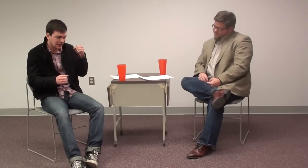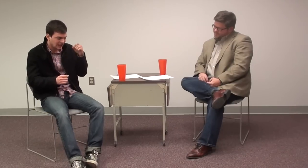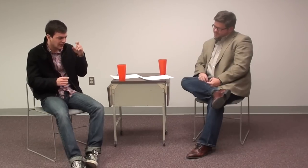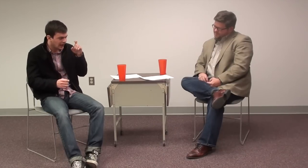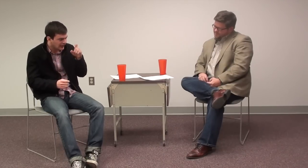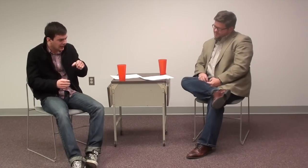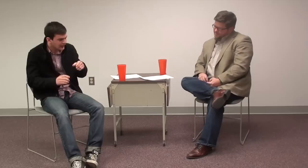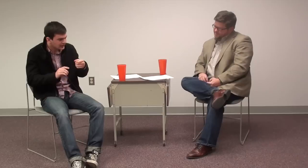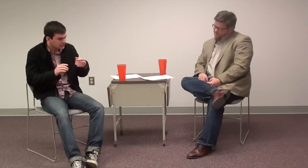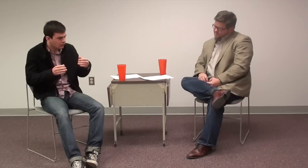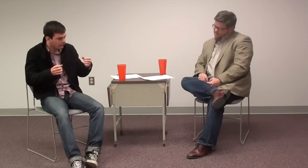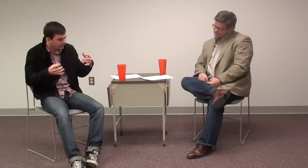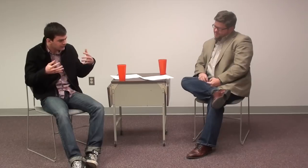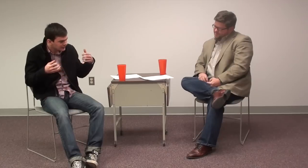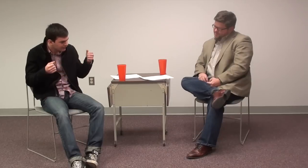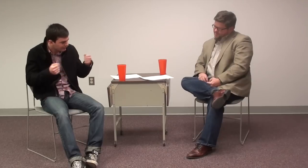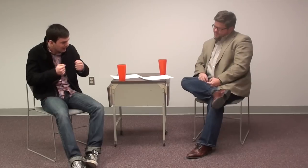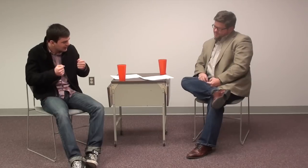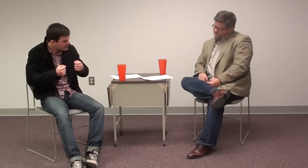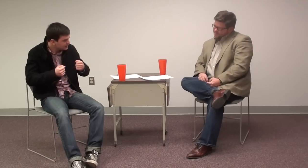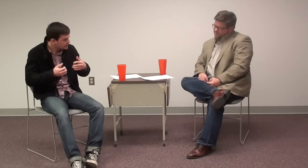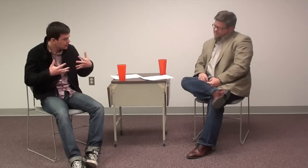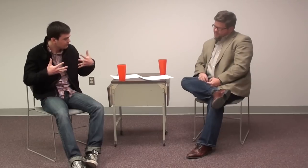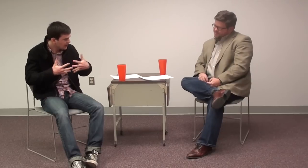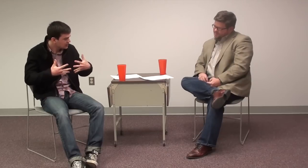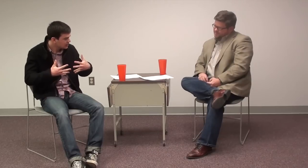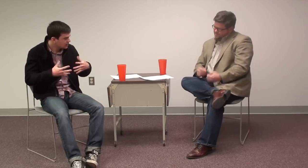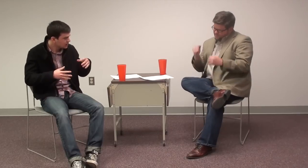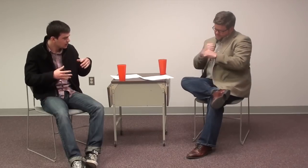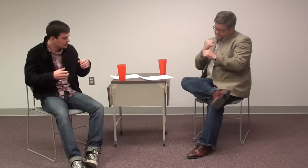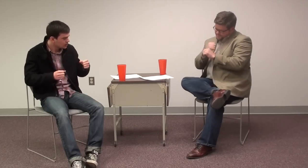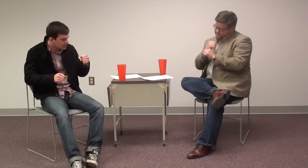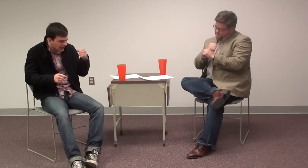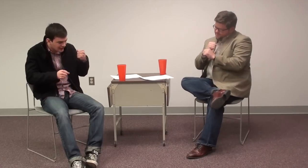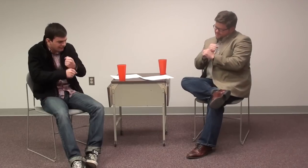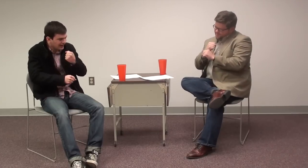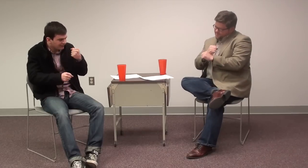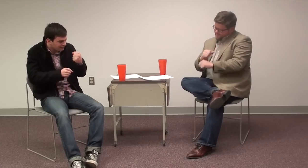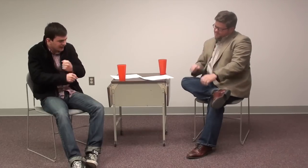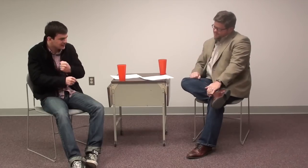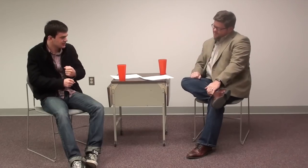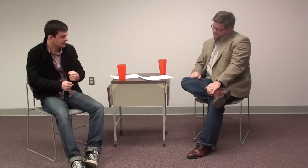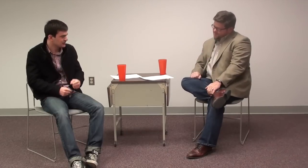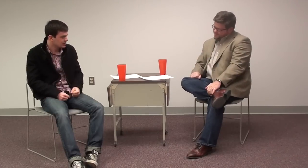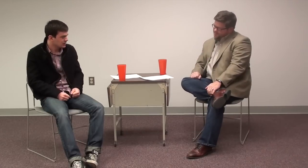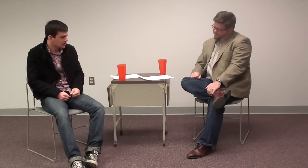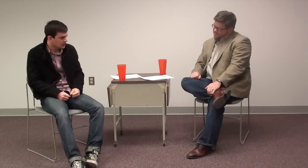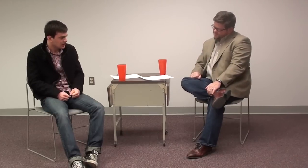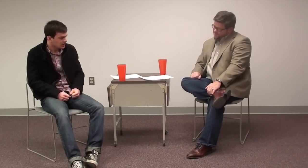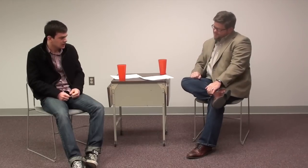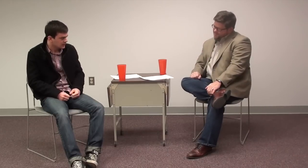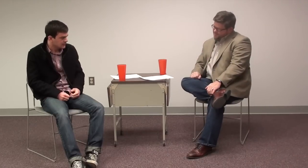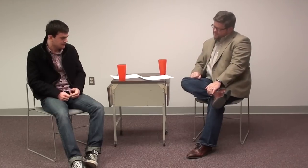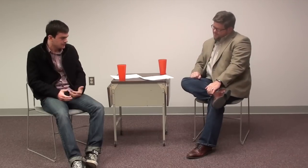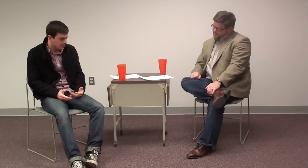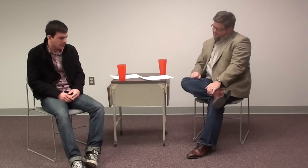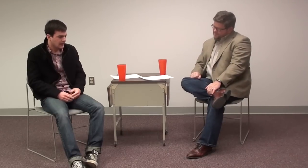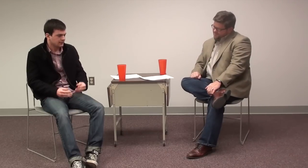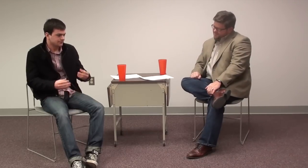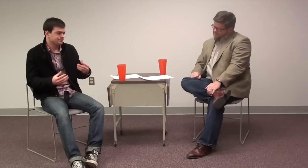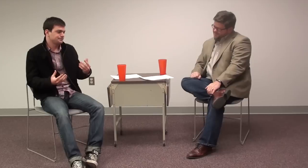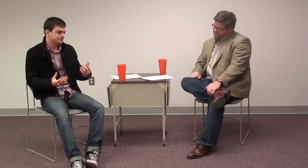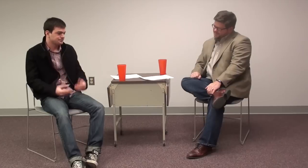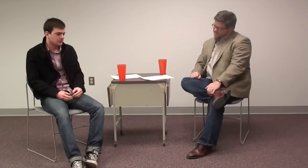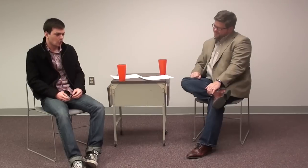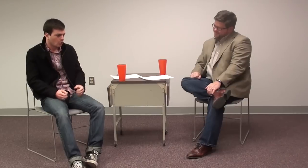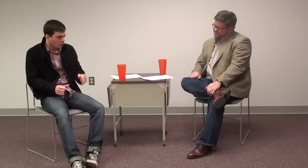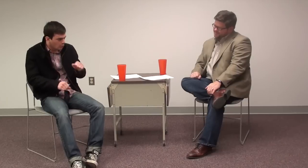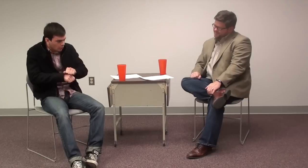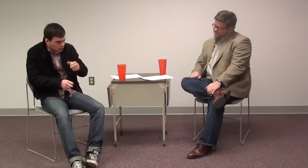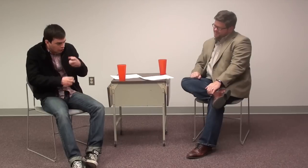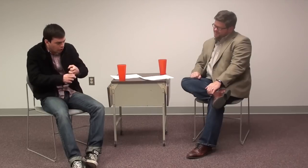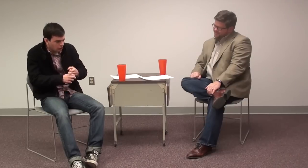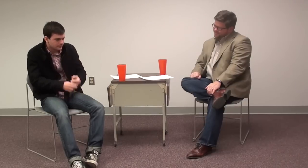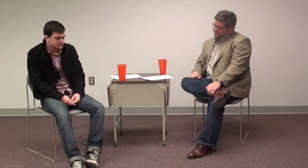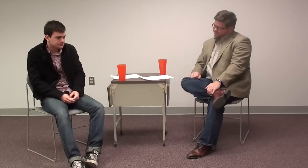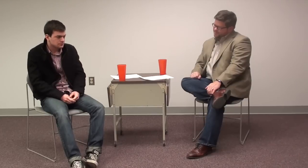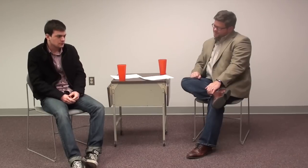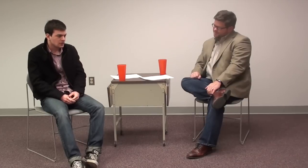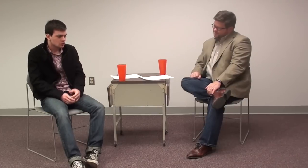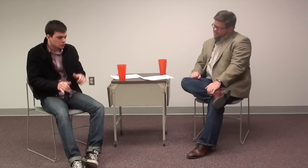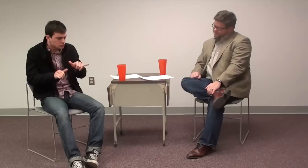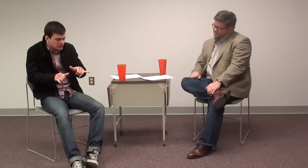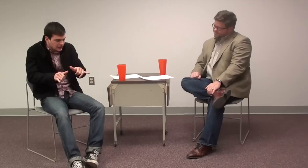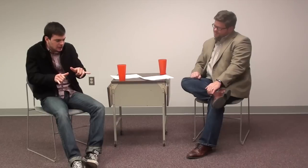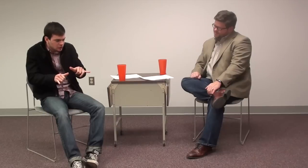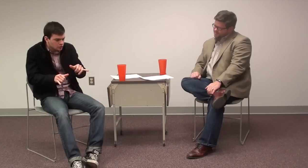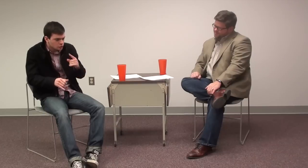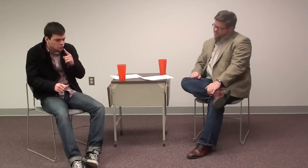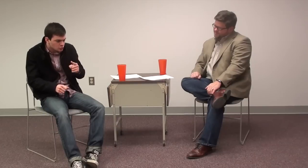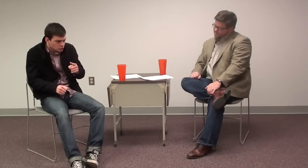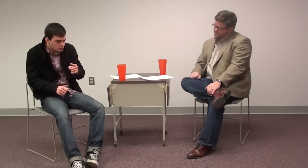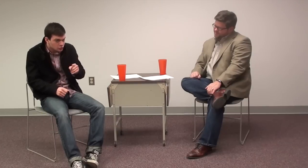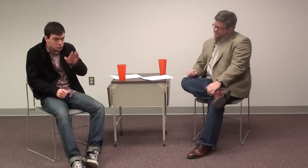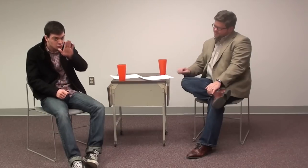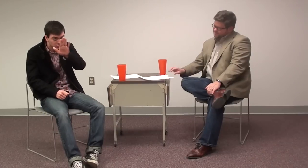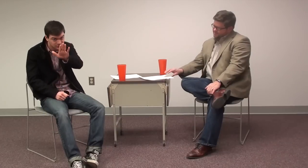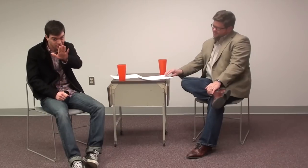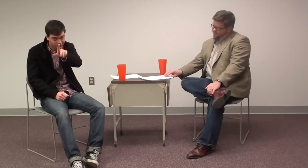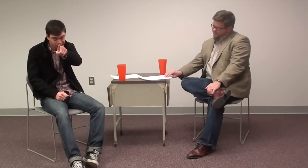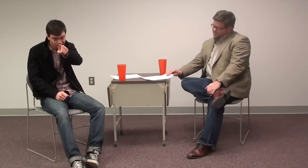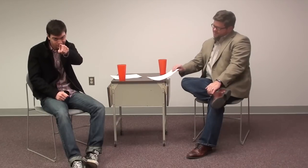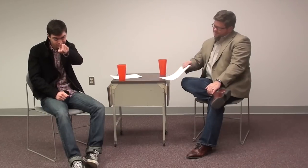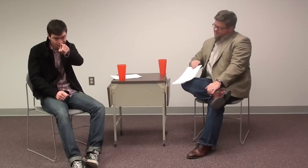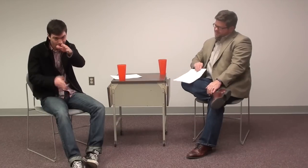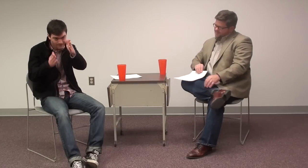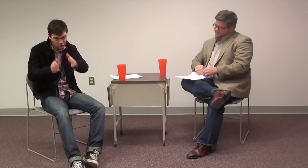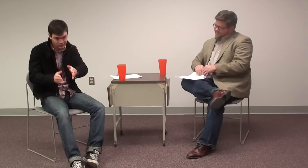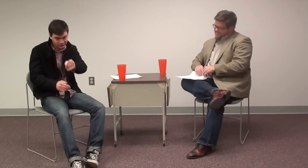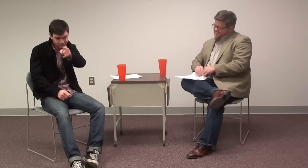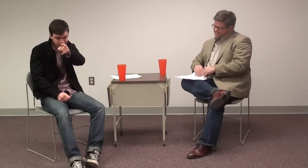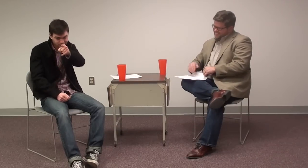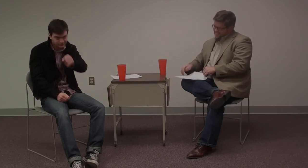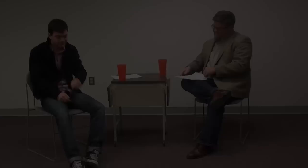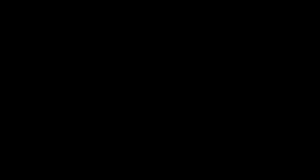and I have to fight for my opportunities. It's hard work to stay true to yourself as a person.